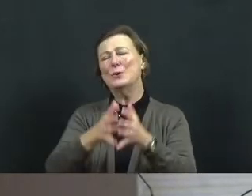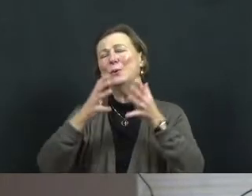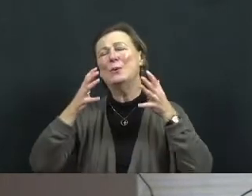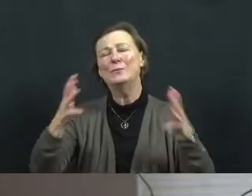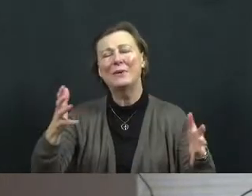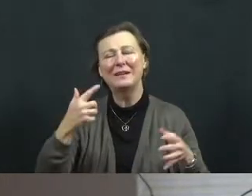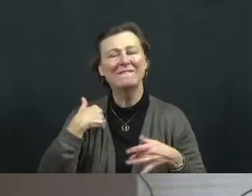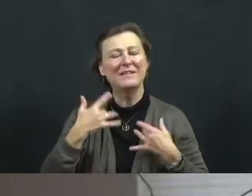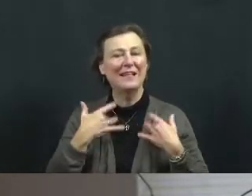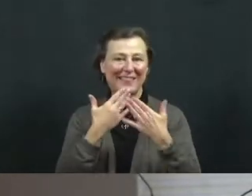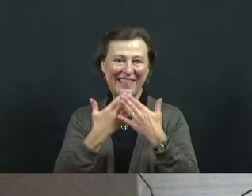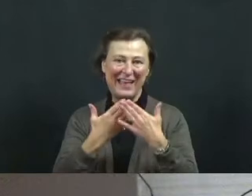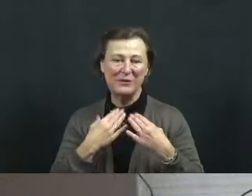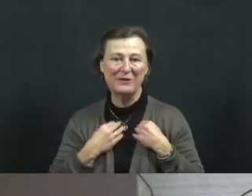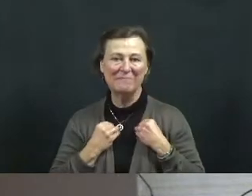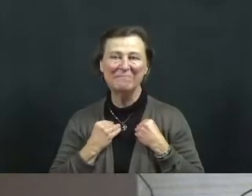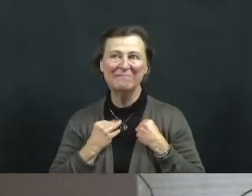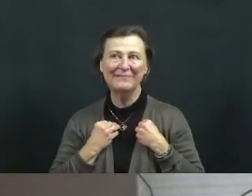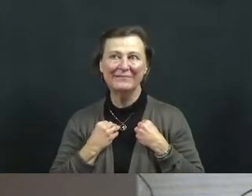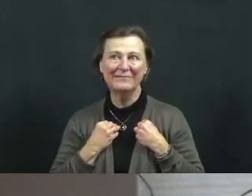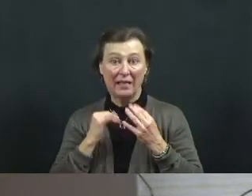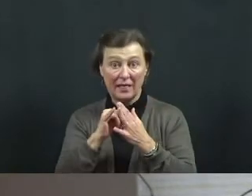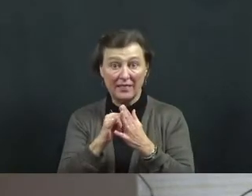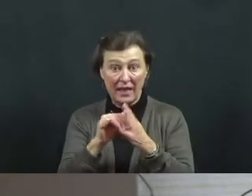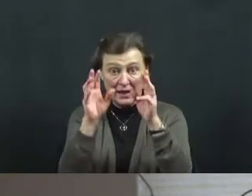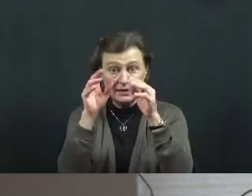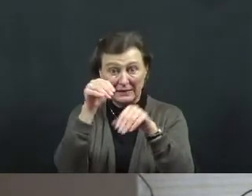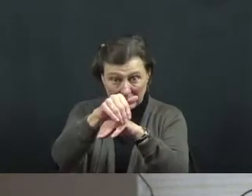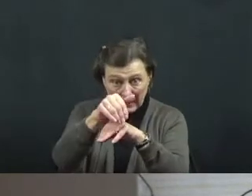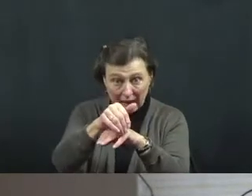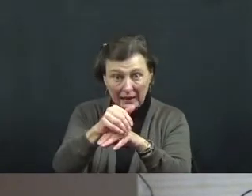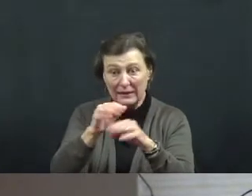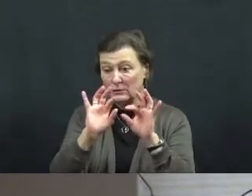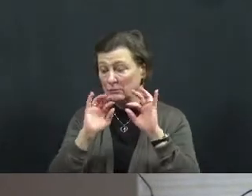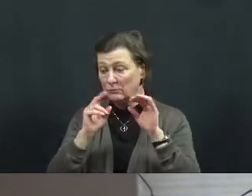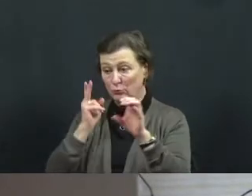That evening, Willow joined his family and friends and all the creatures of the wood